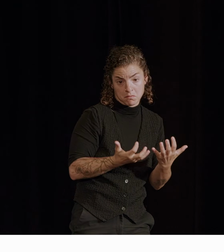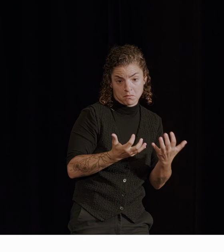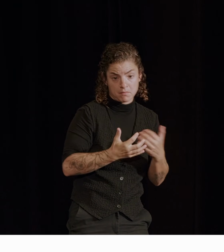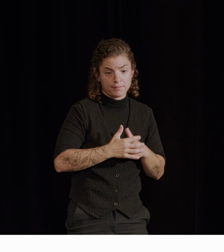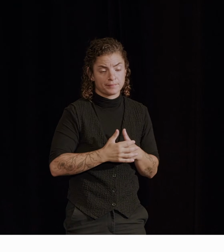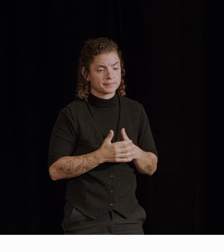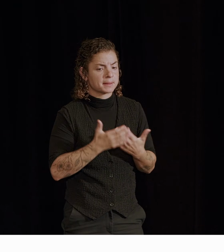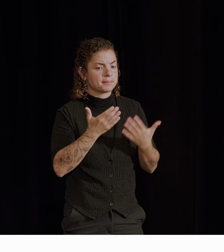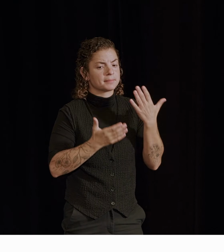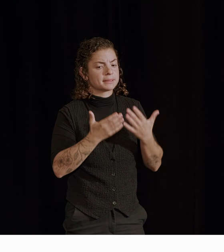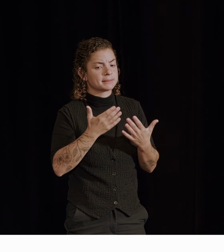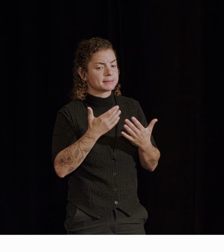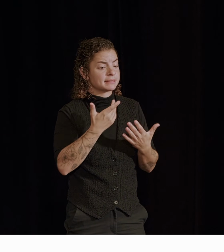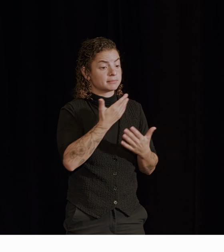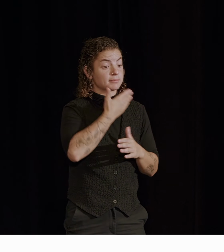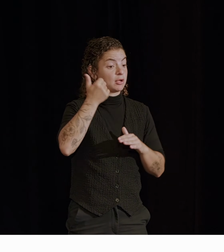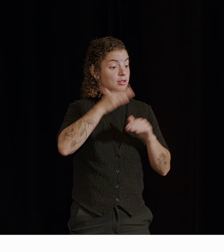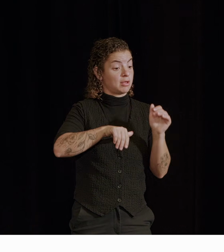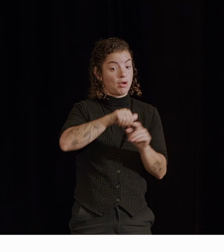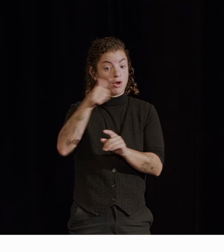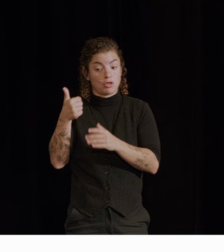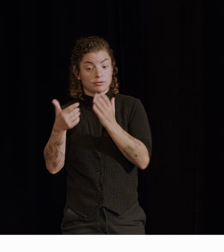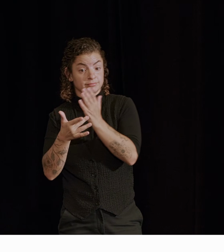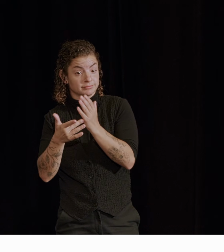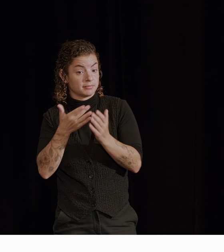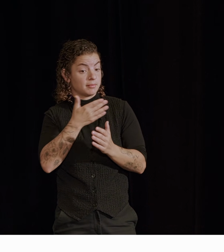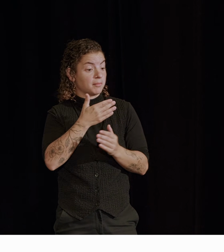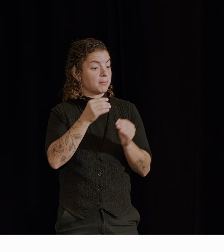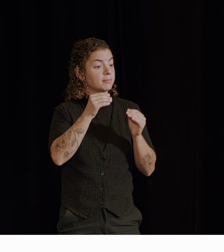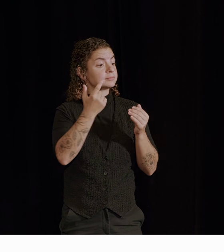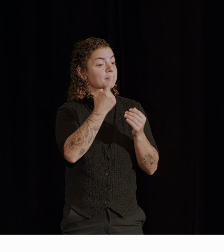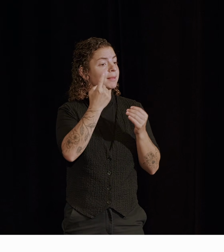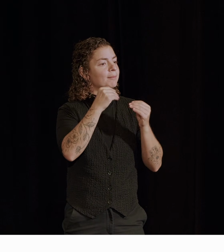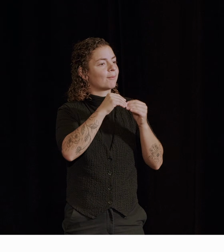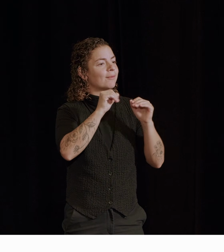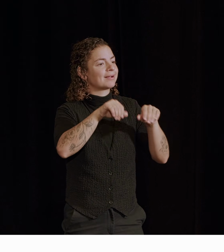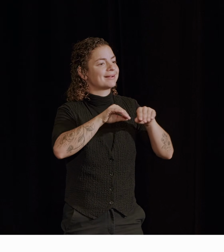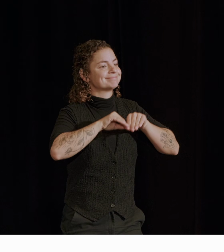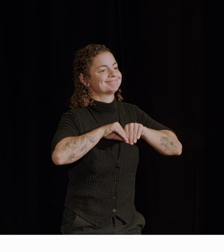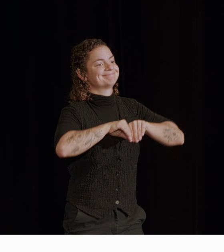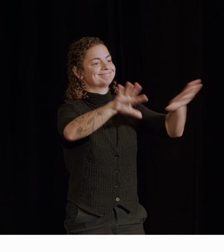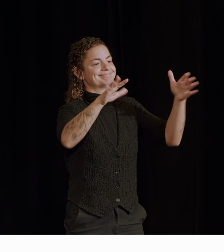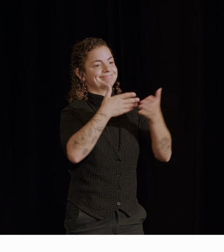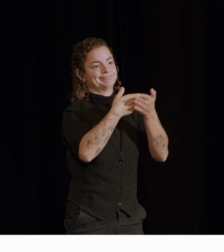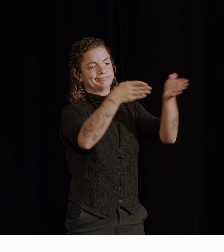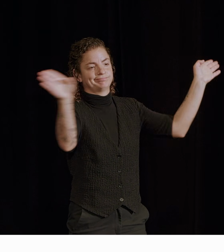scalable and more accessible to a larger number of people. Now,